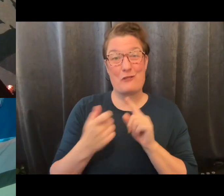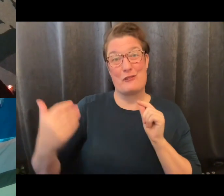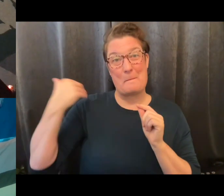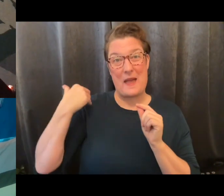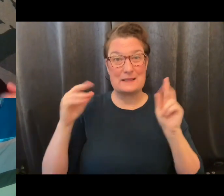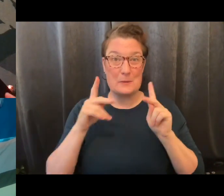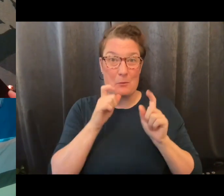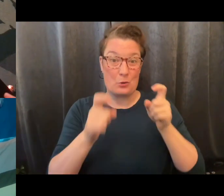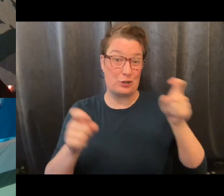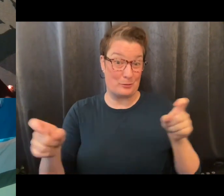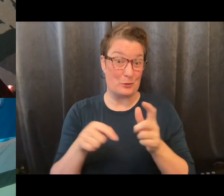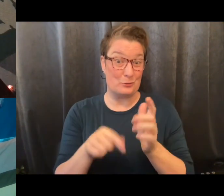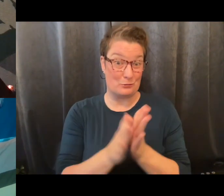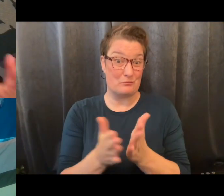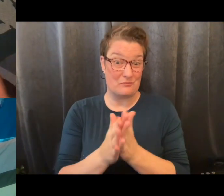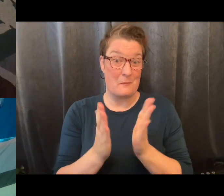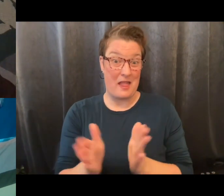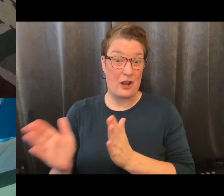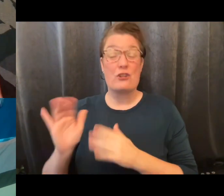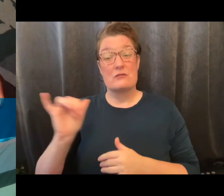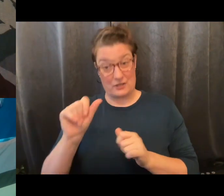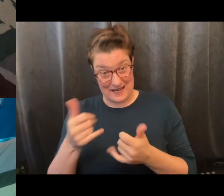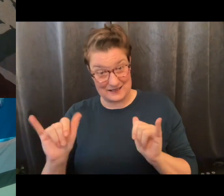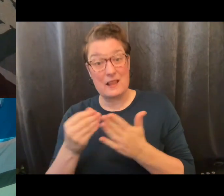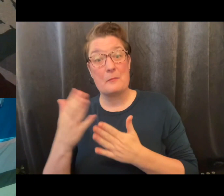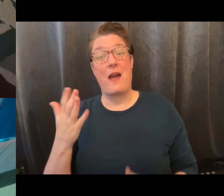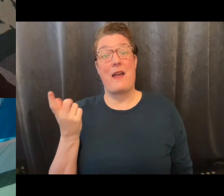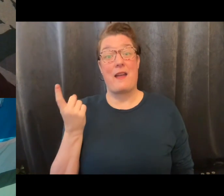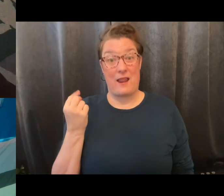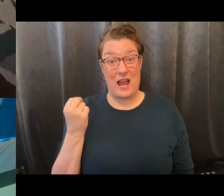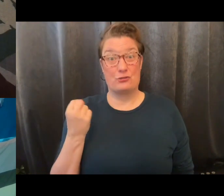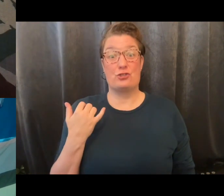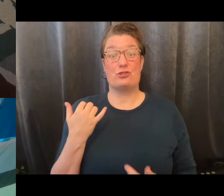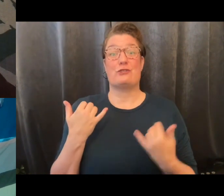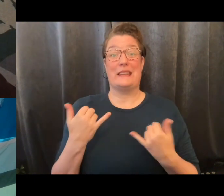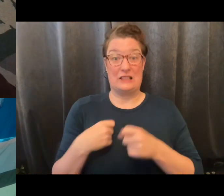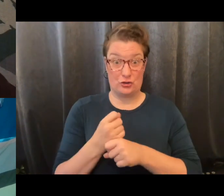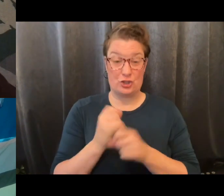And you can still get the 5782 and 5783 planners from our website.